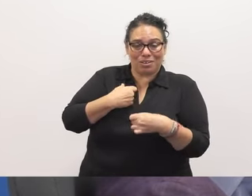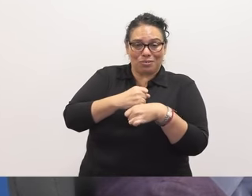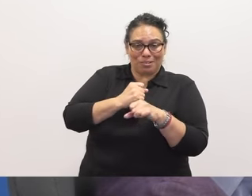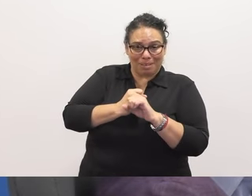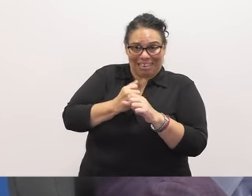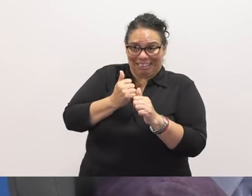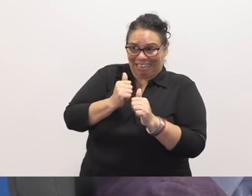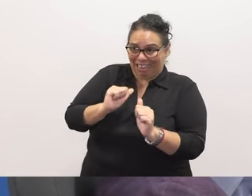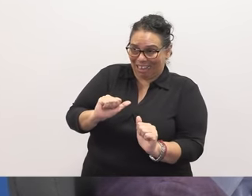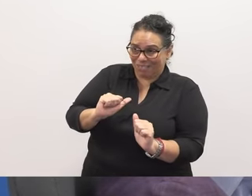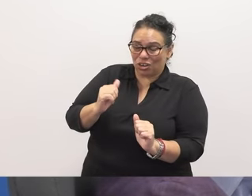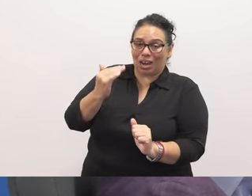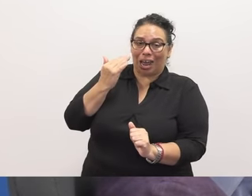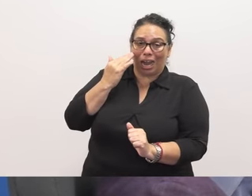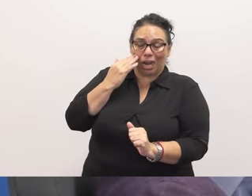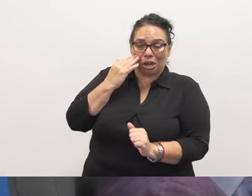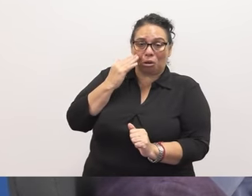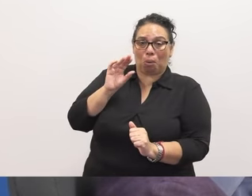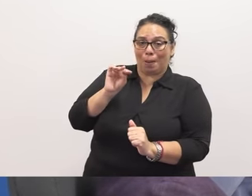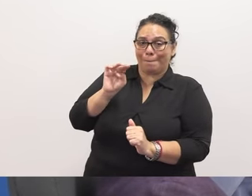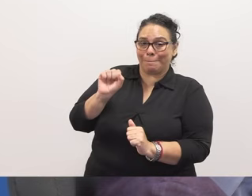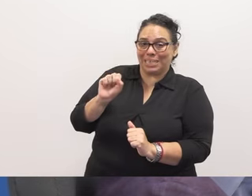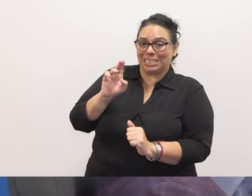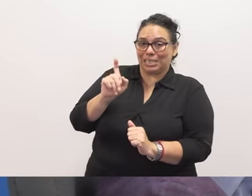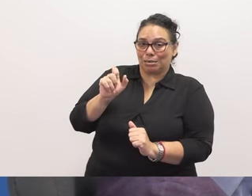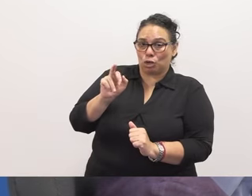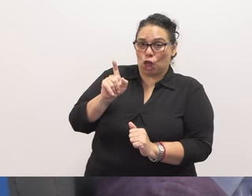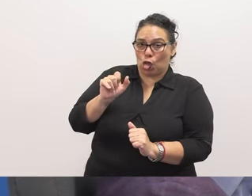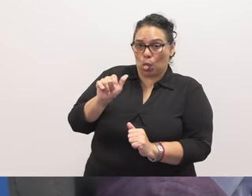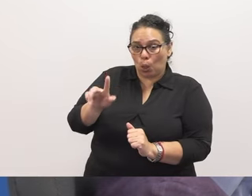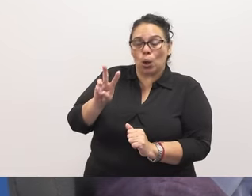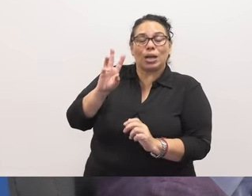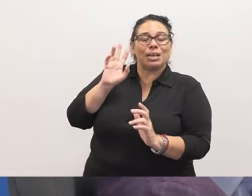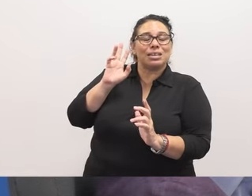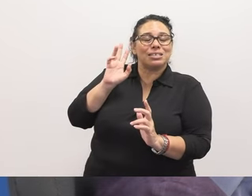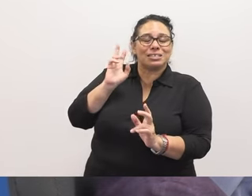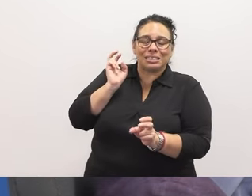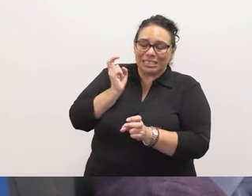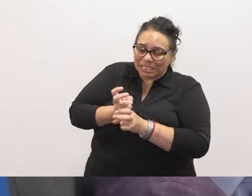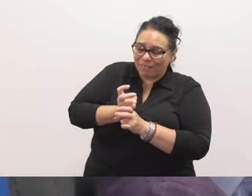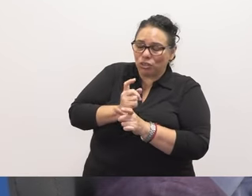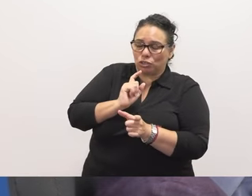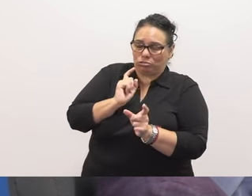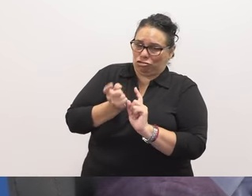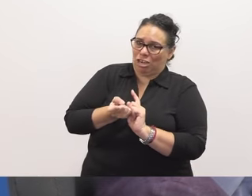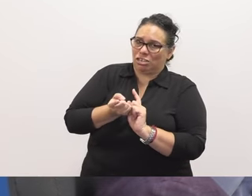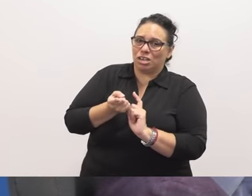And I know Ms. Merlo talked about how it's difficult to make those changes, but we see the benefit in that